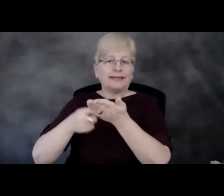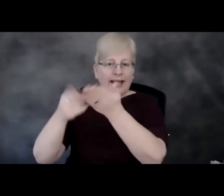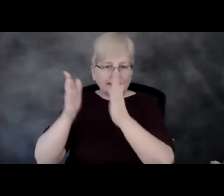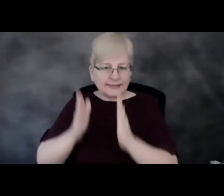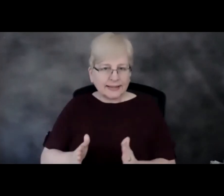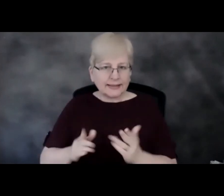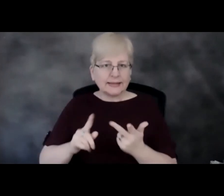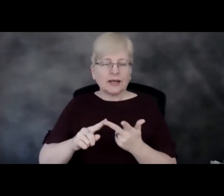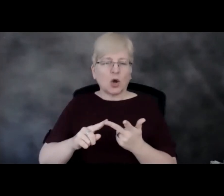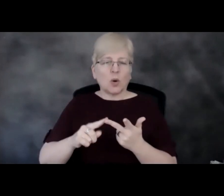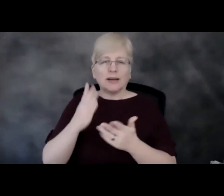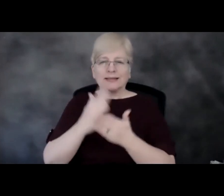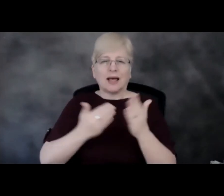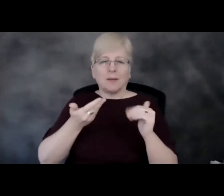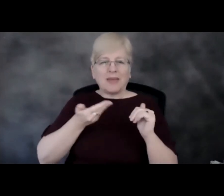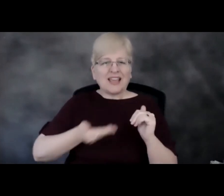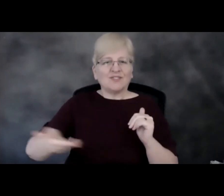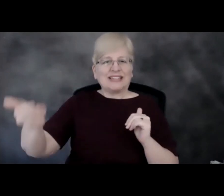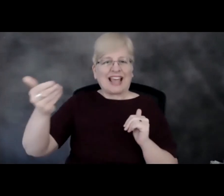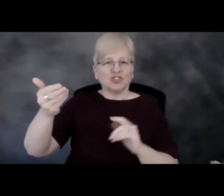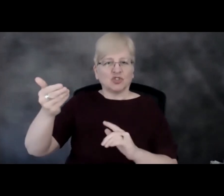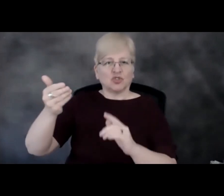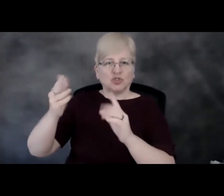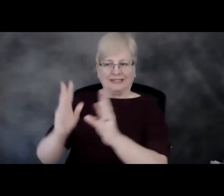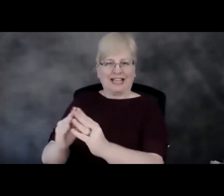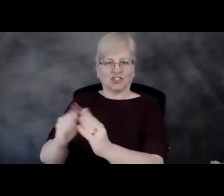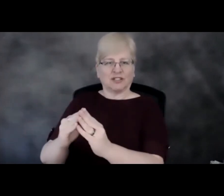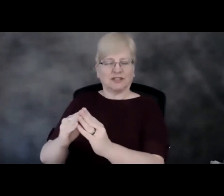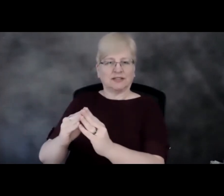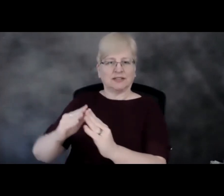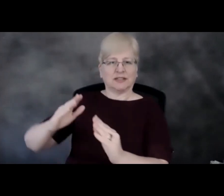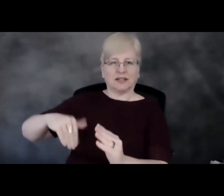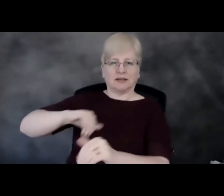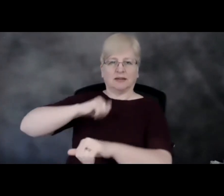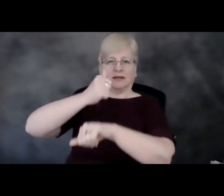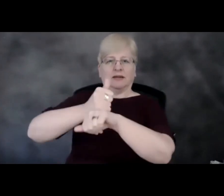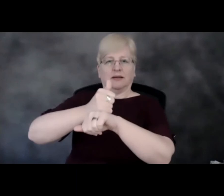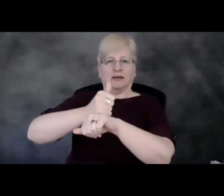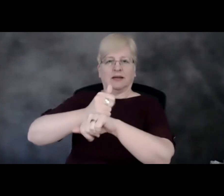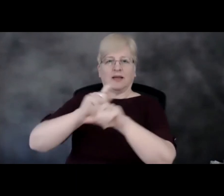sessions are yet to be put in 17:40:04 an particular part of the program,